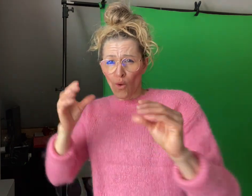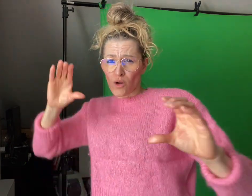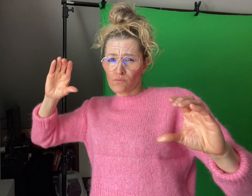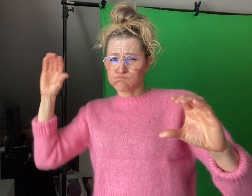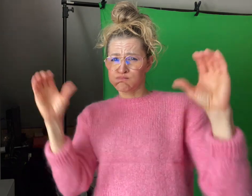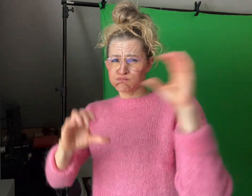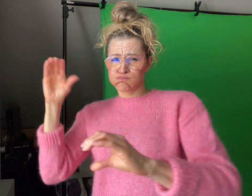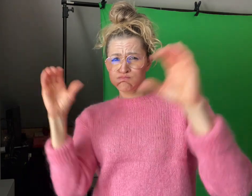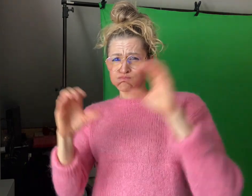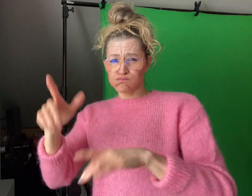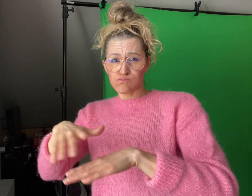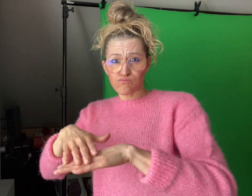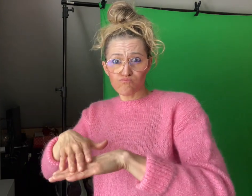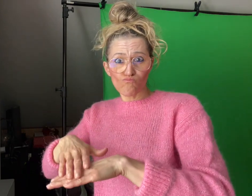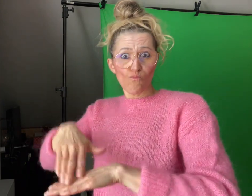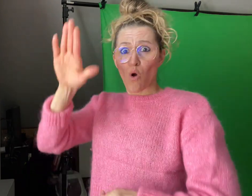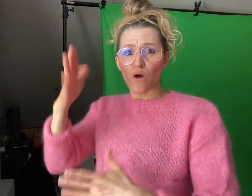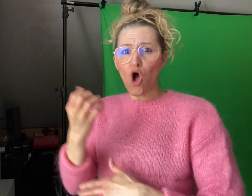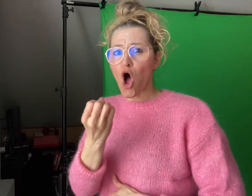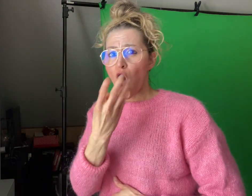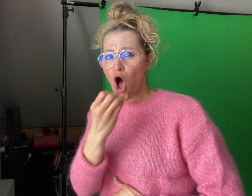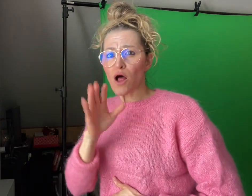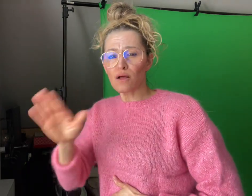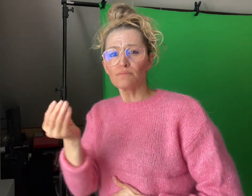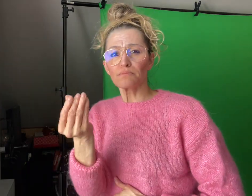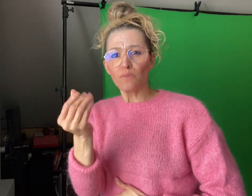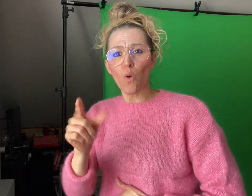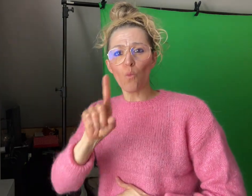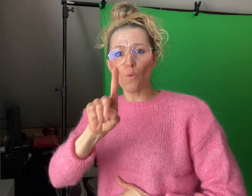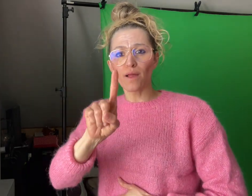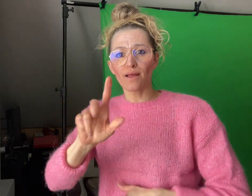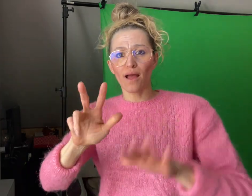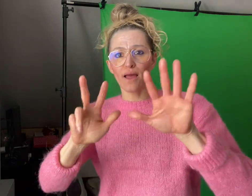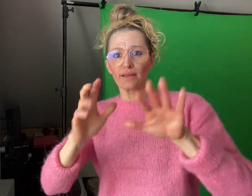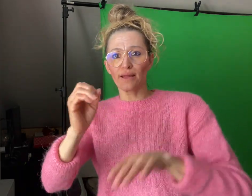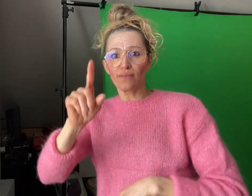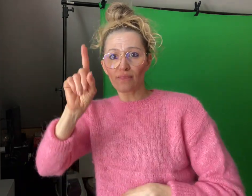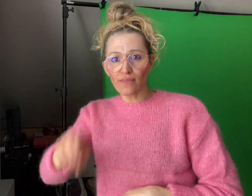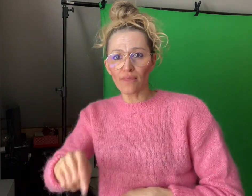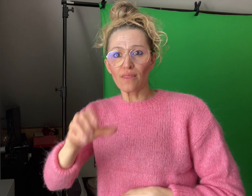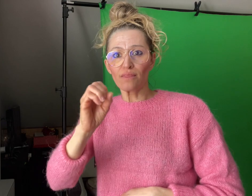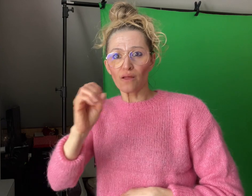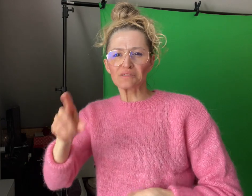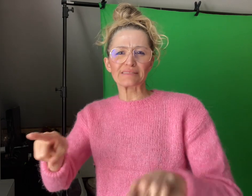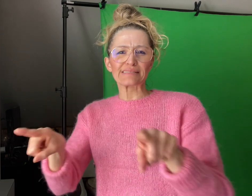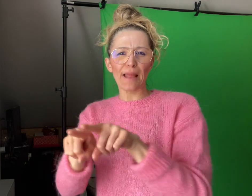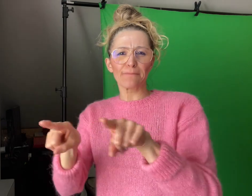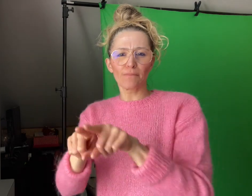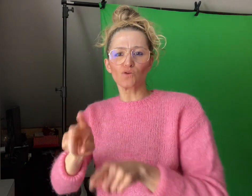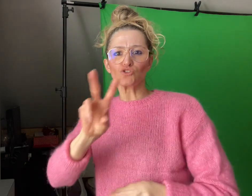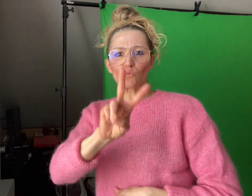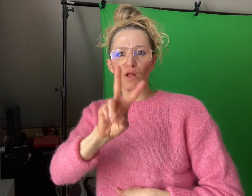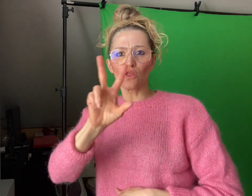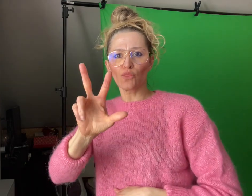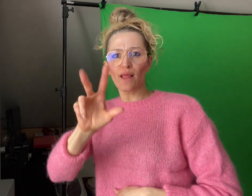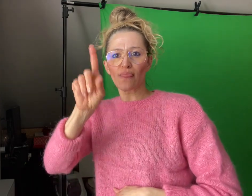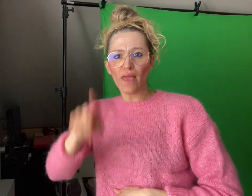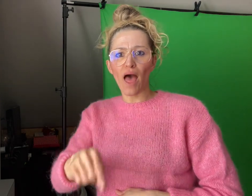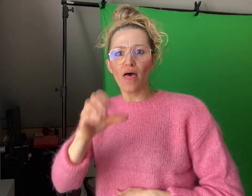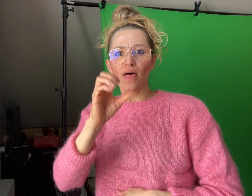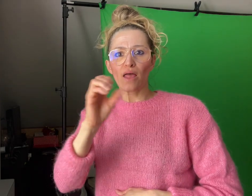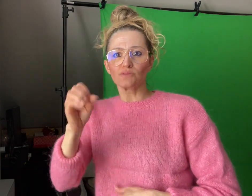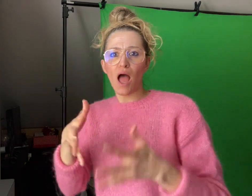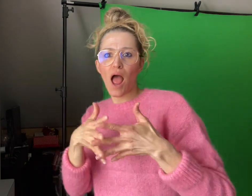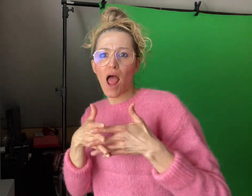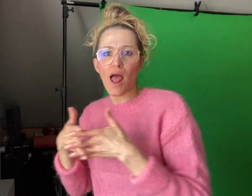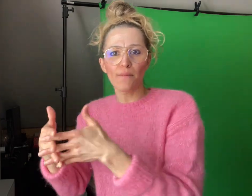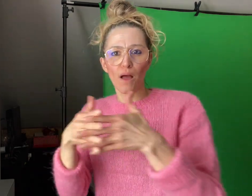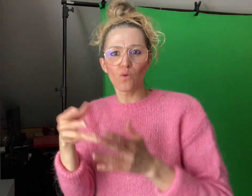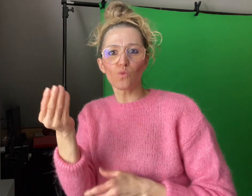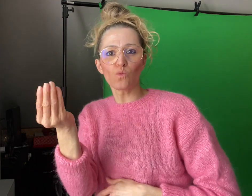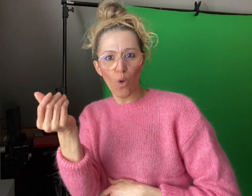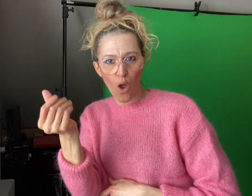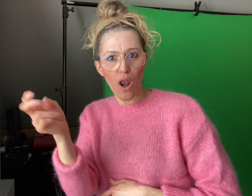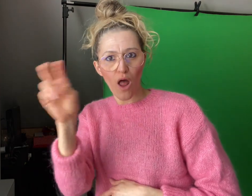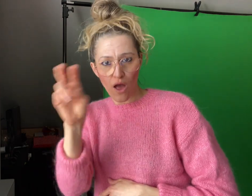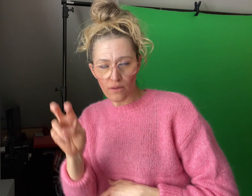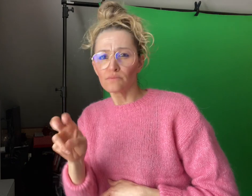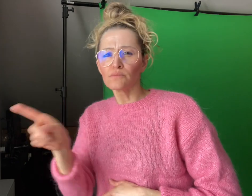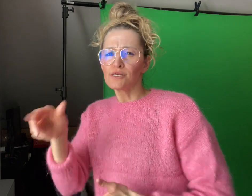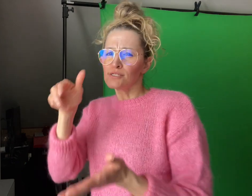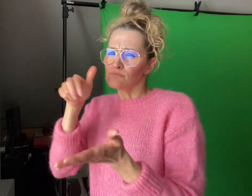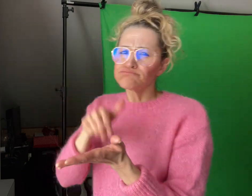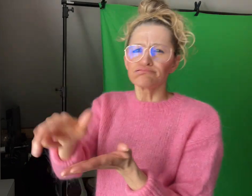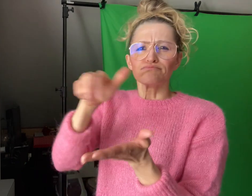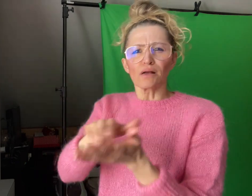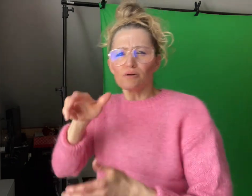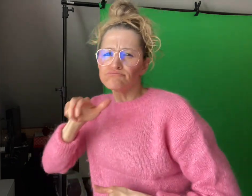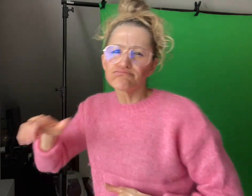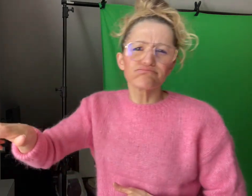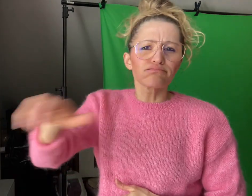they received donations of more than HK$180,000 ($23,000 USD)